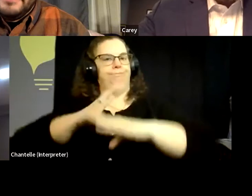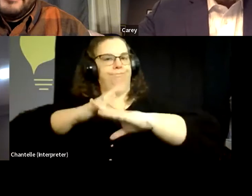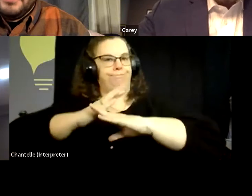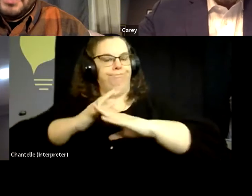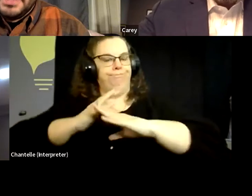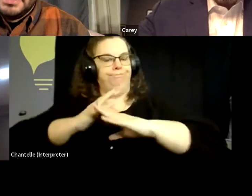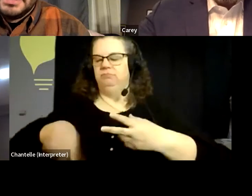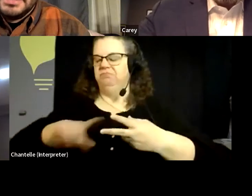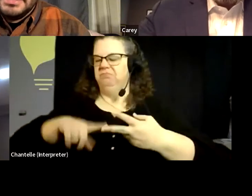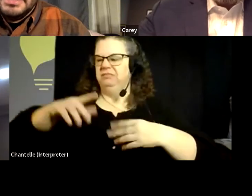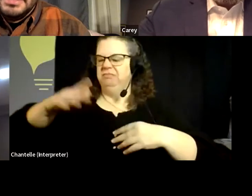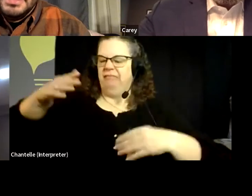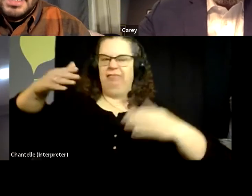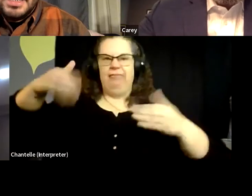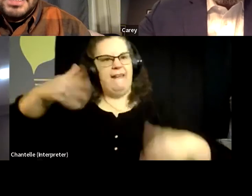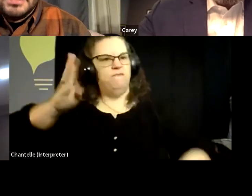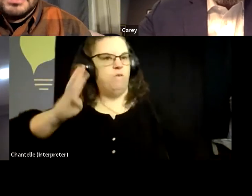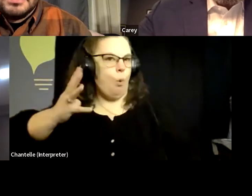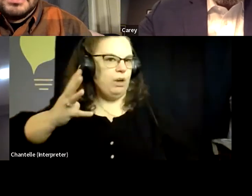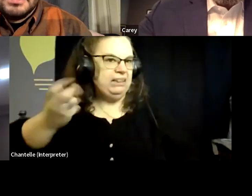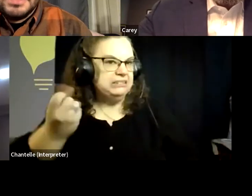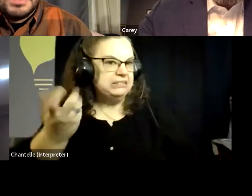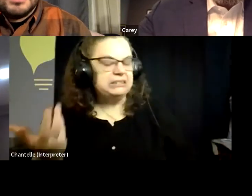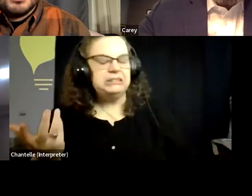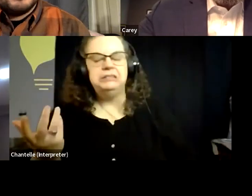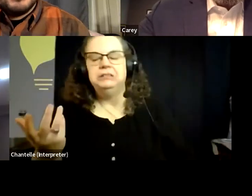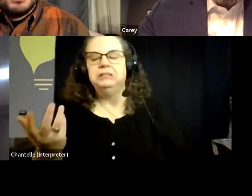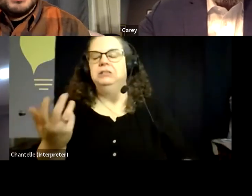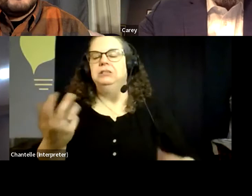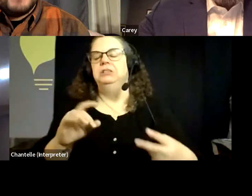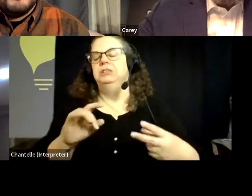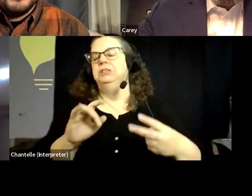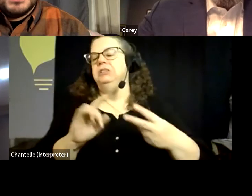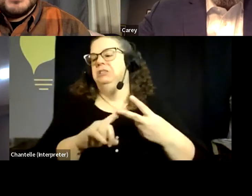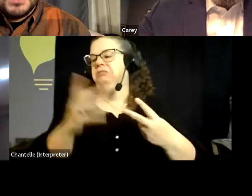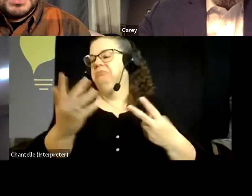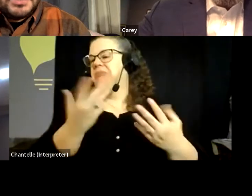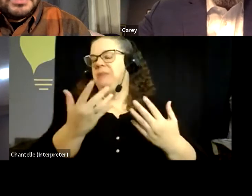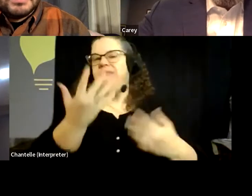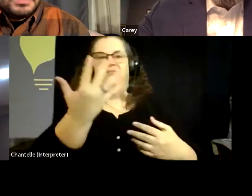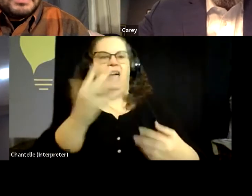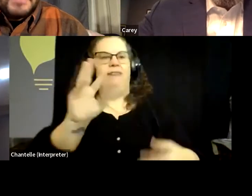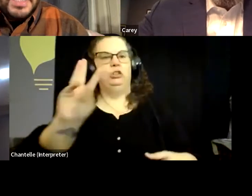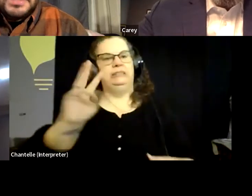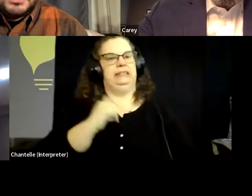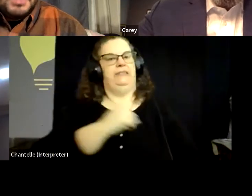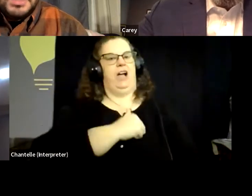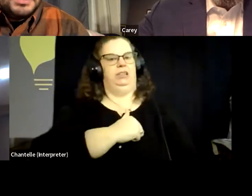40s. Then, there's probably five or six of us that are from age 20 to